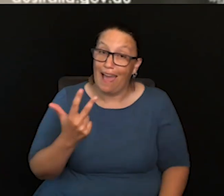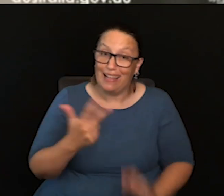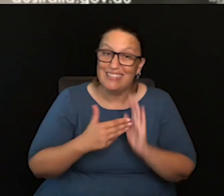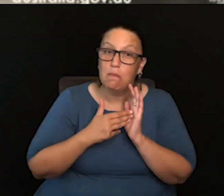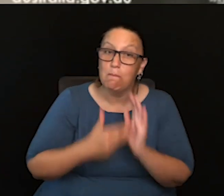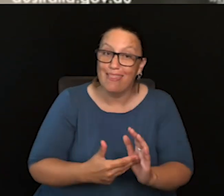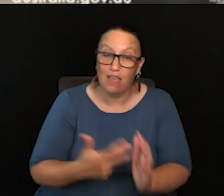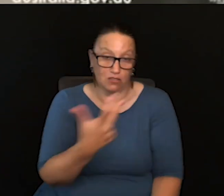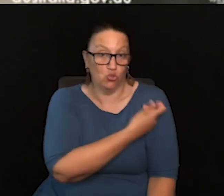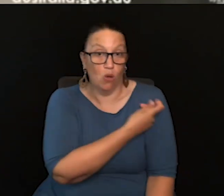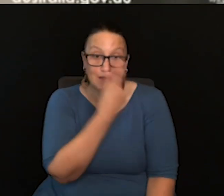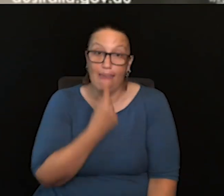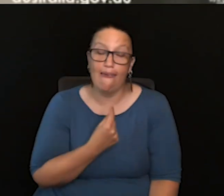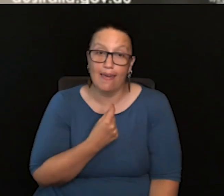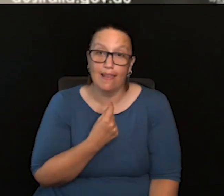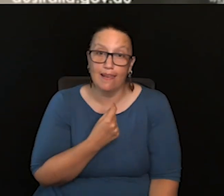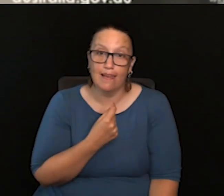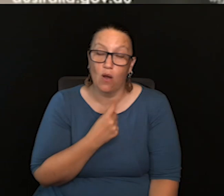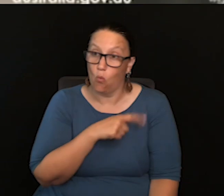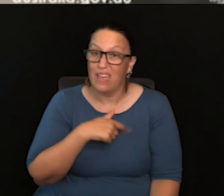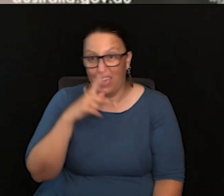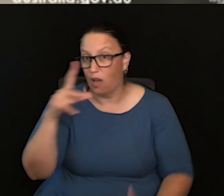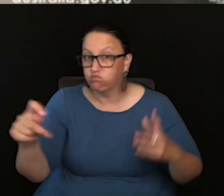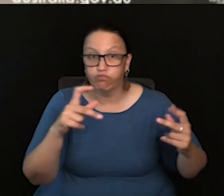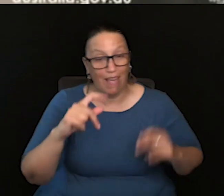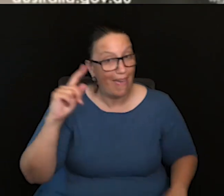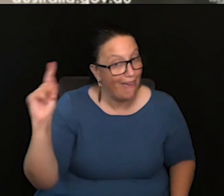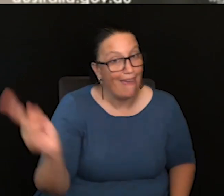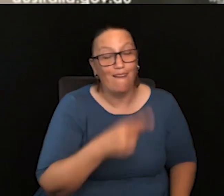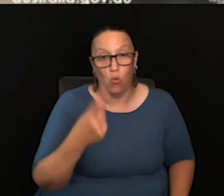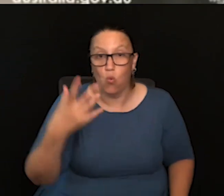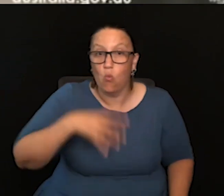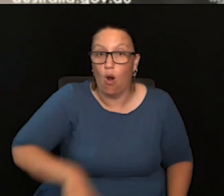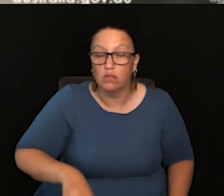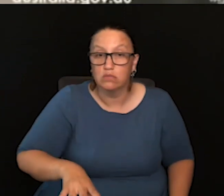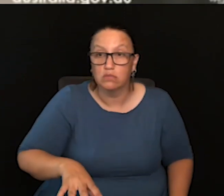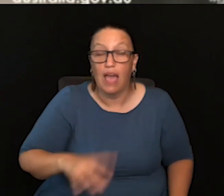and we have the capacity to inoculate everybody who is eligible,